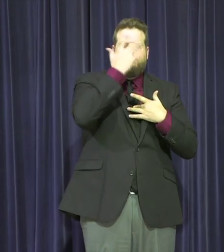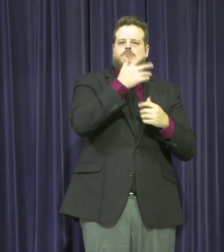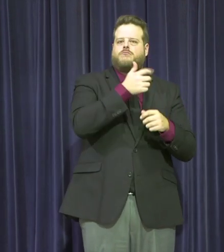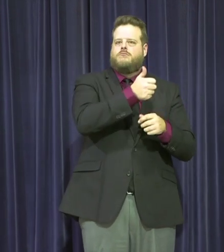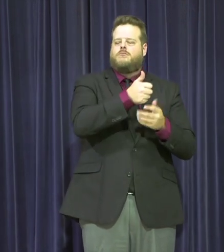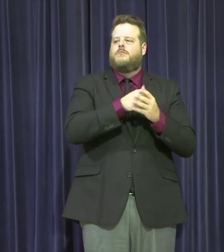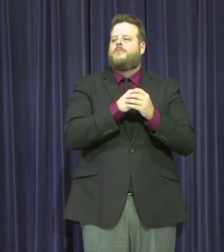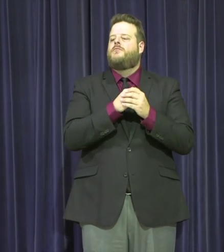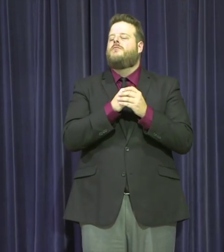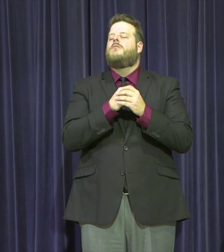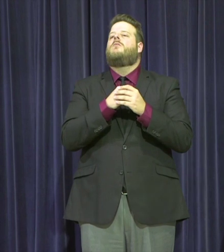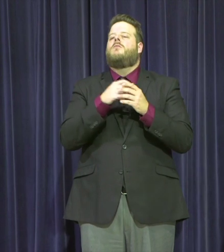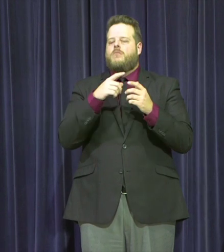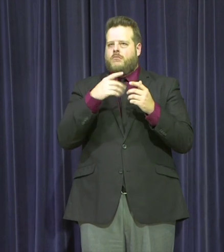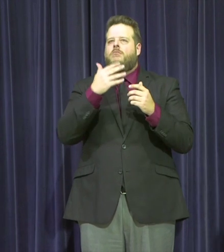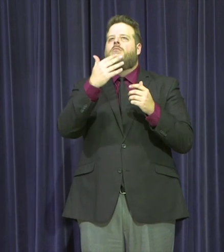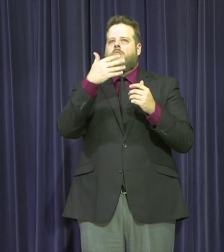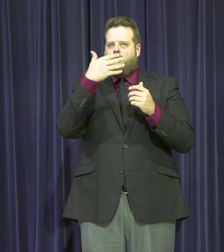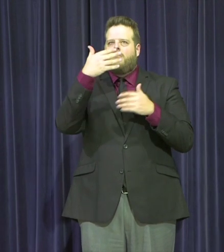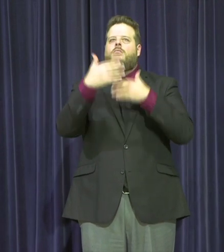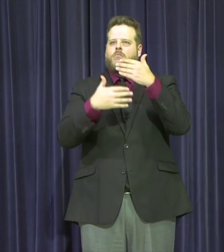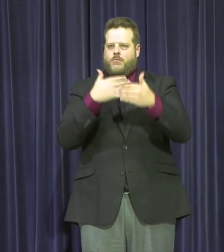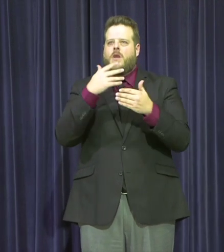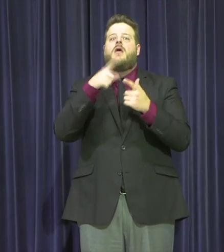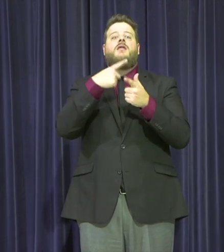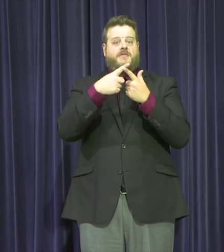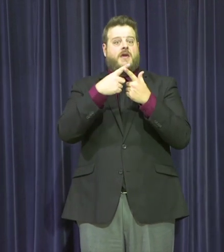The reason I then also, probably took the step into the policy world is also because